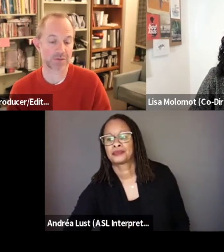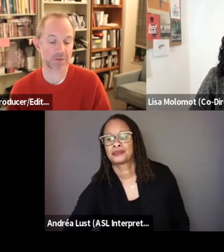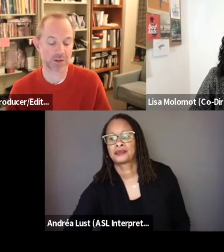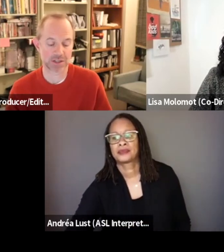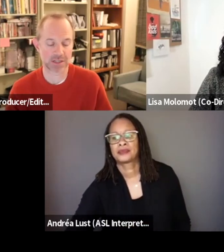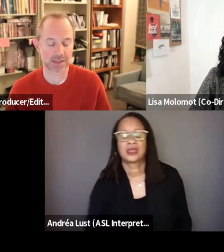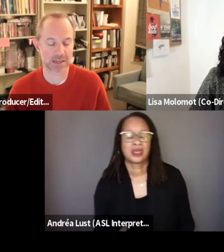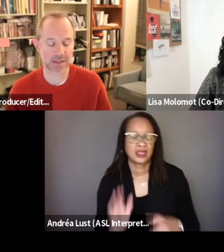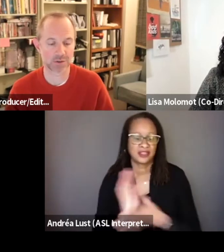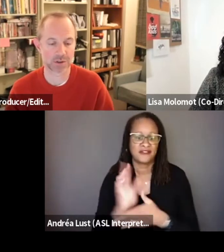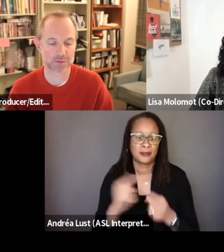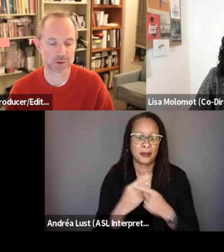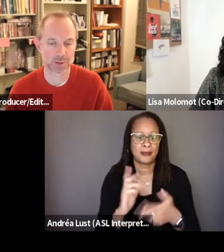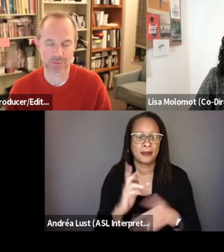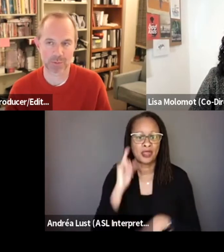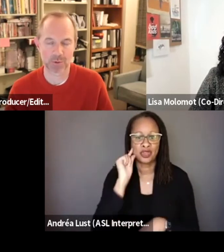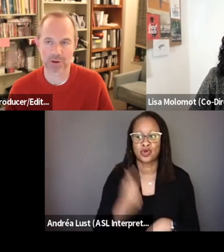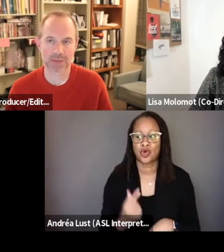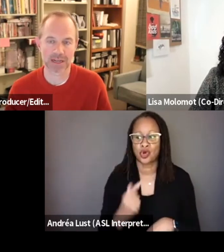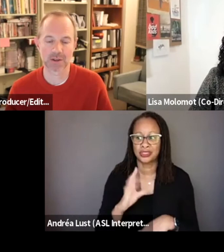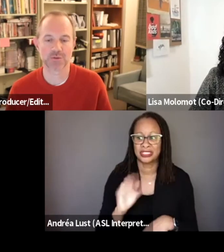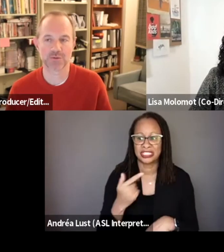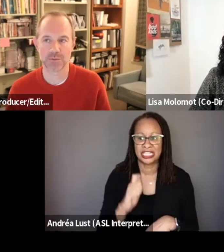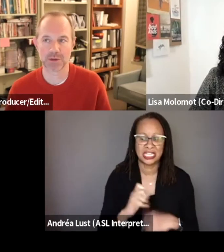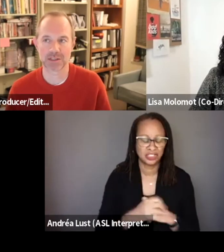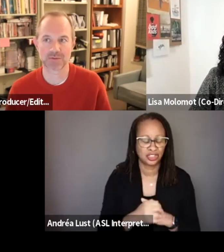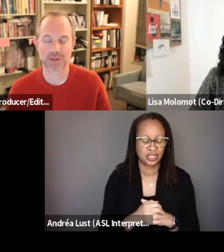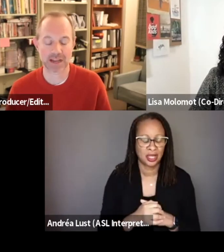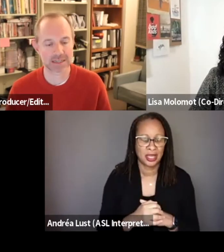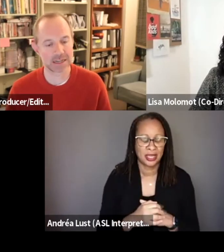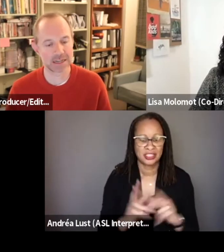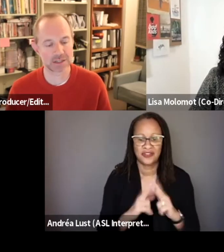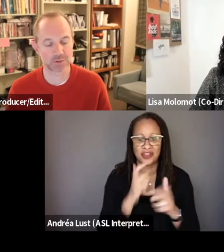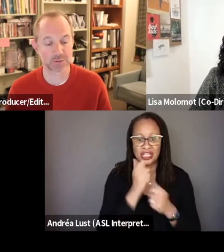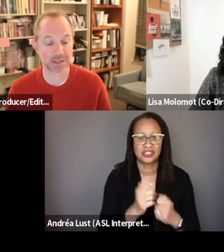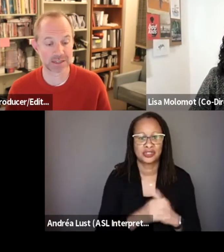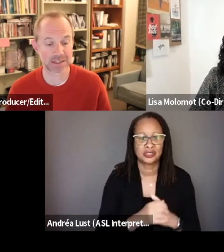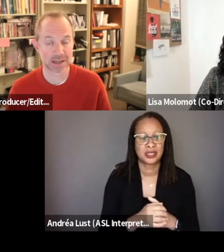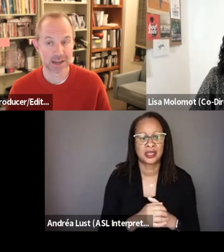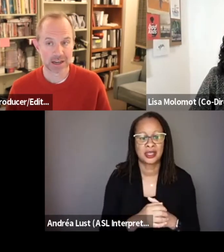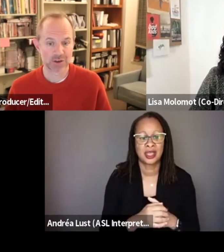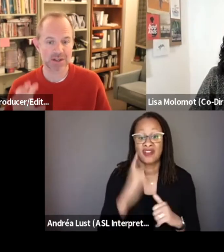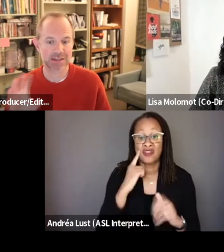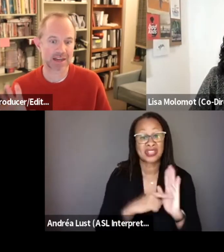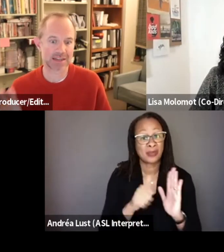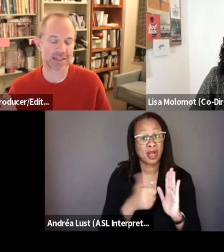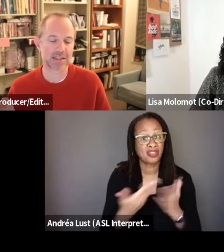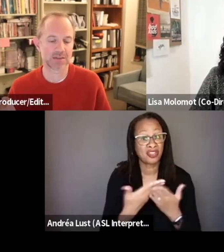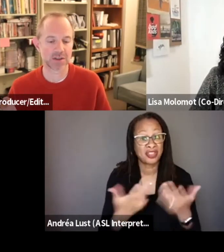that we just didn't get into in the film, which probably wouldn't be in another film, but it's fascinating. So for instance, you get a tiny taste of it.